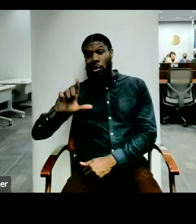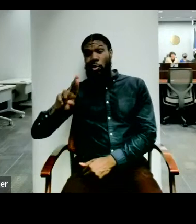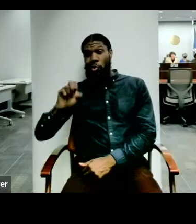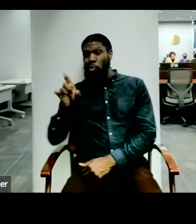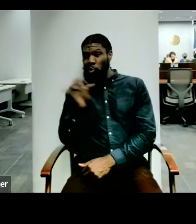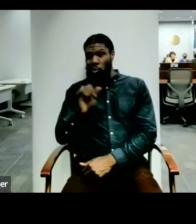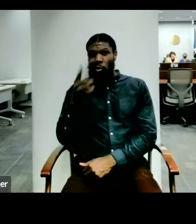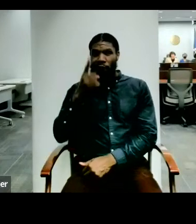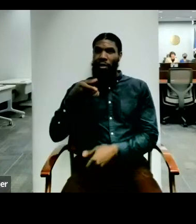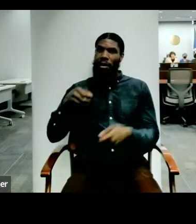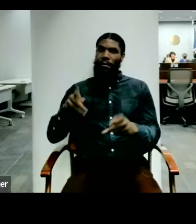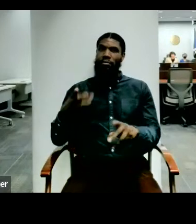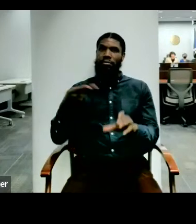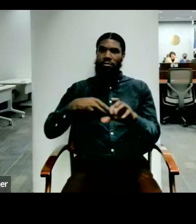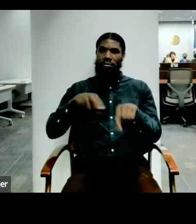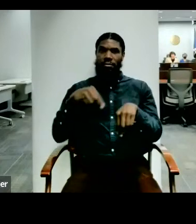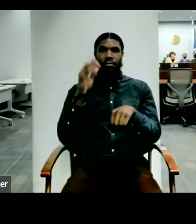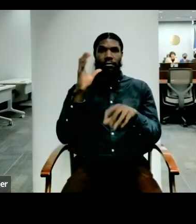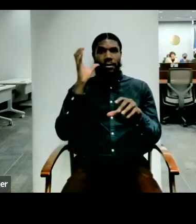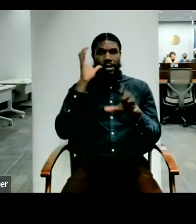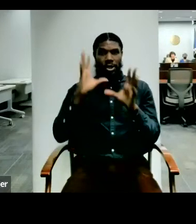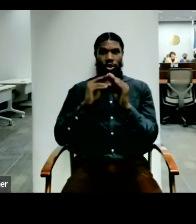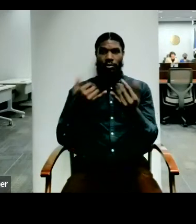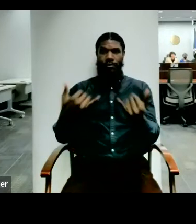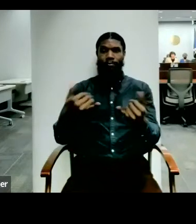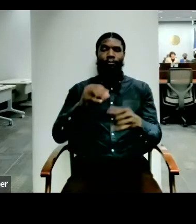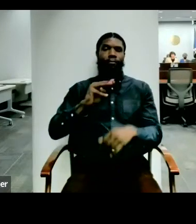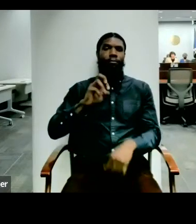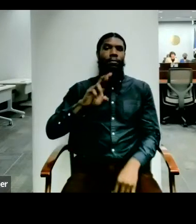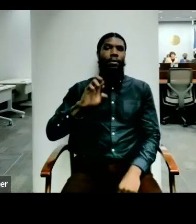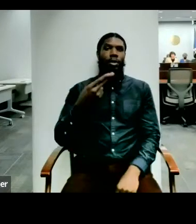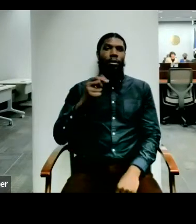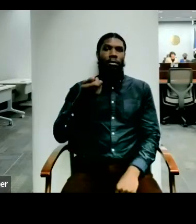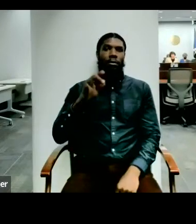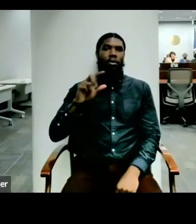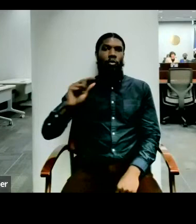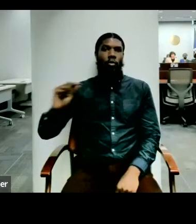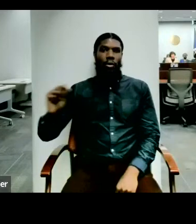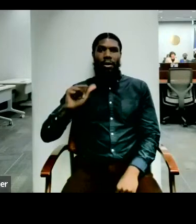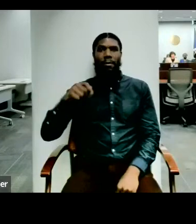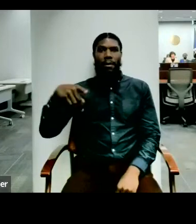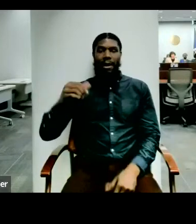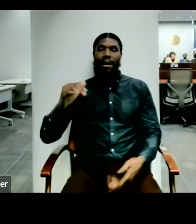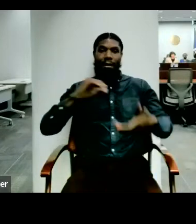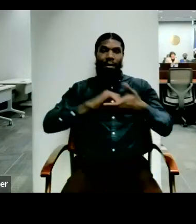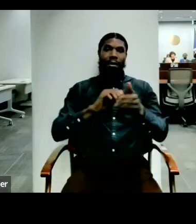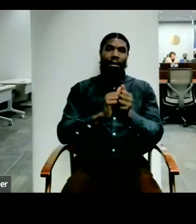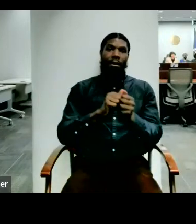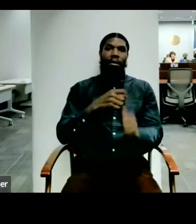On March 19, 2020, AAPI Equity Alliance in conjunction with Chinese affirmative action in